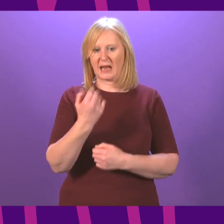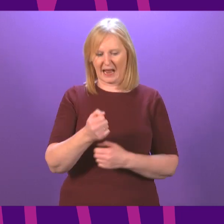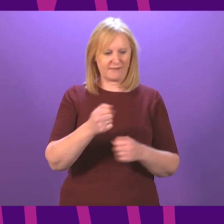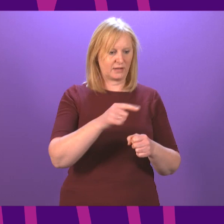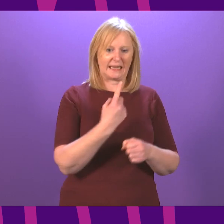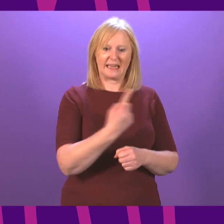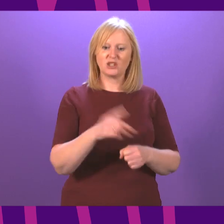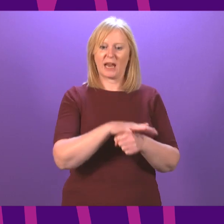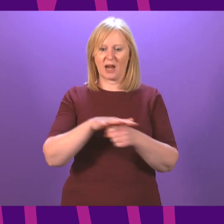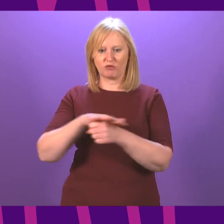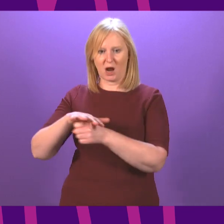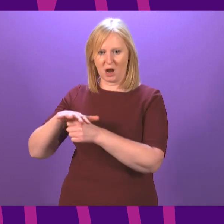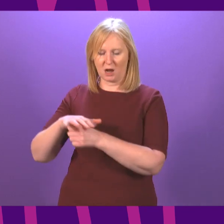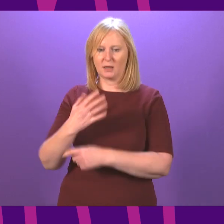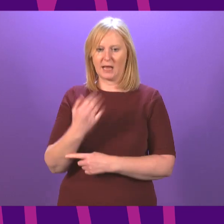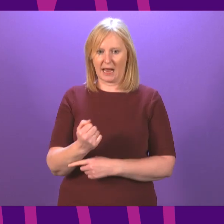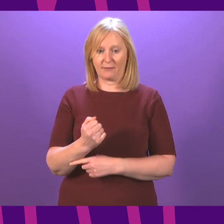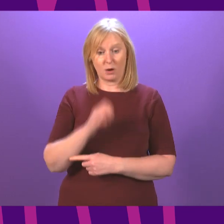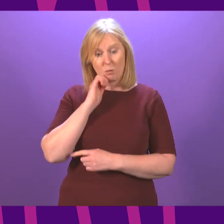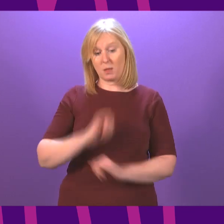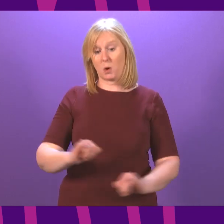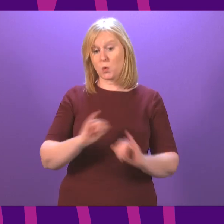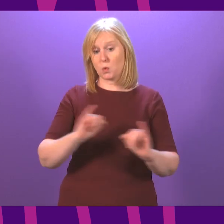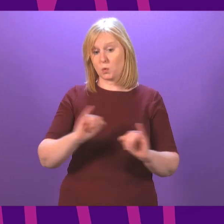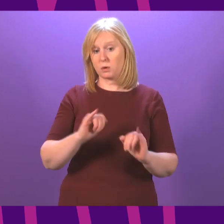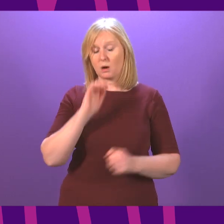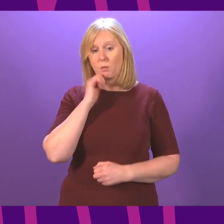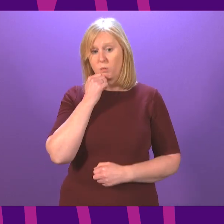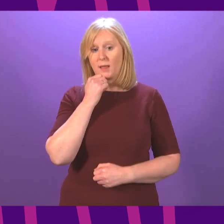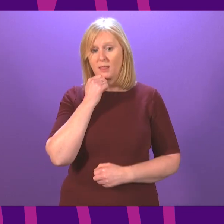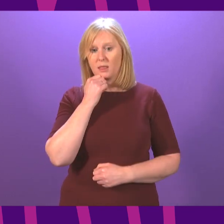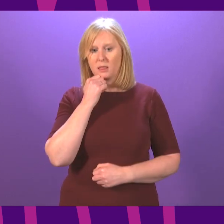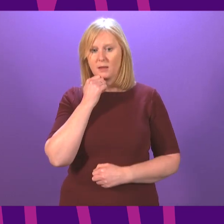One of the most serious outcomes of Brexit is that less money will come to Scotland.